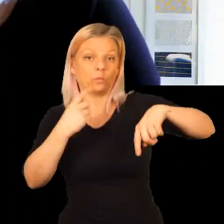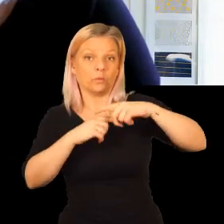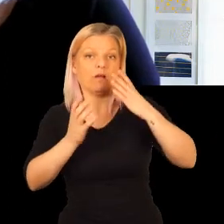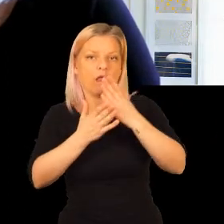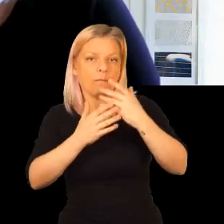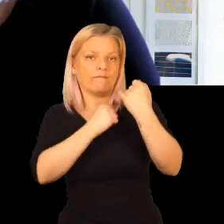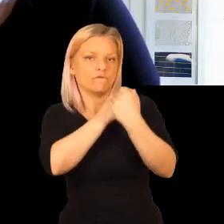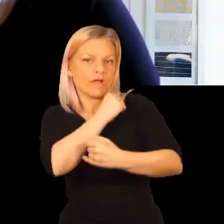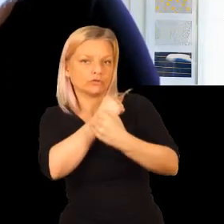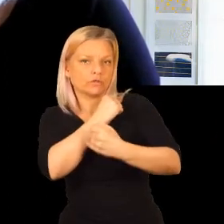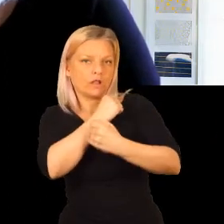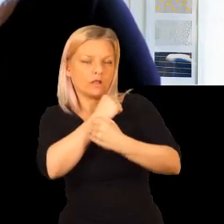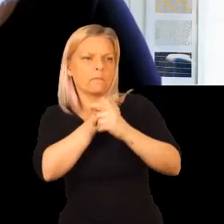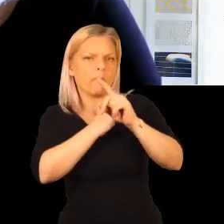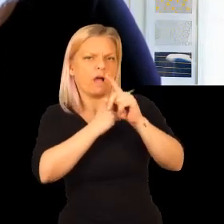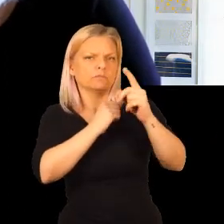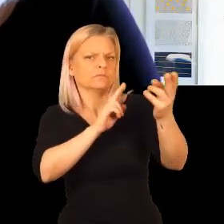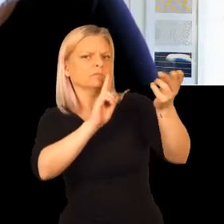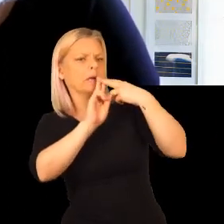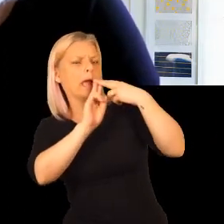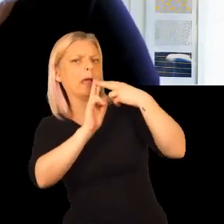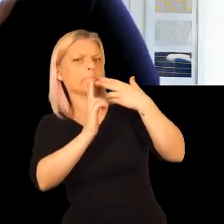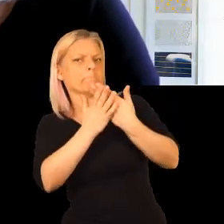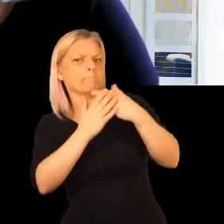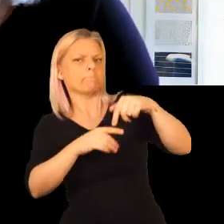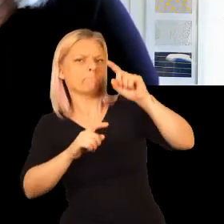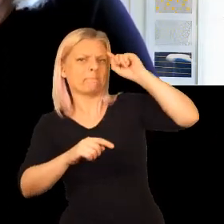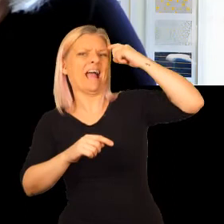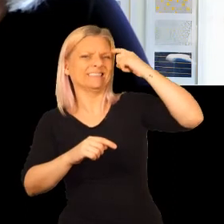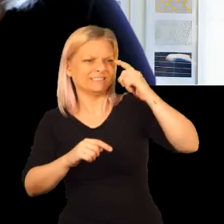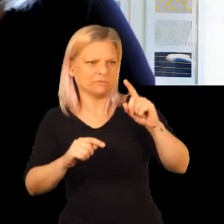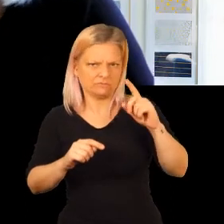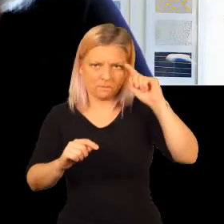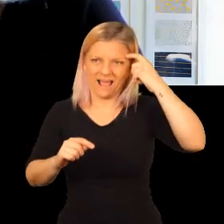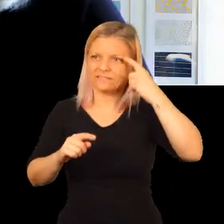maybe we are a bit fragile in terms of i think about and actually the reclamation of the word